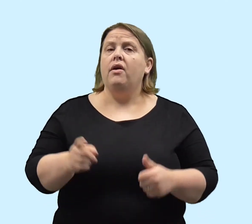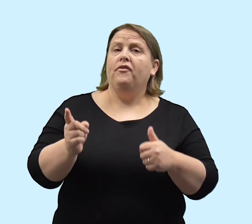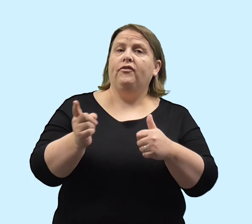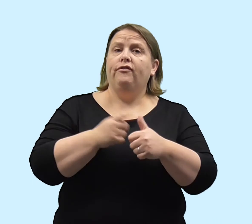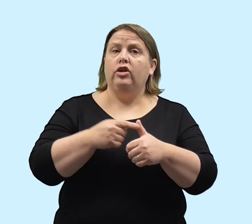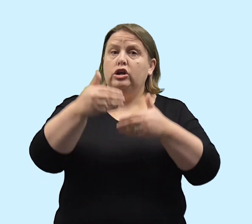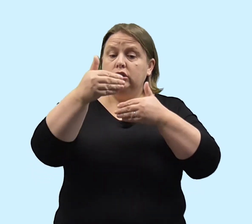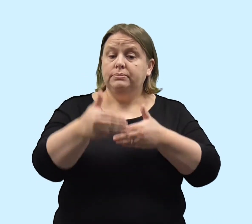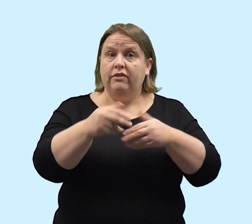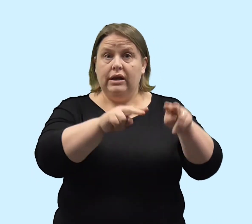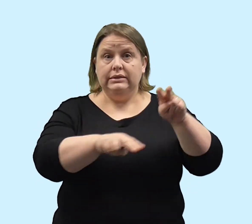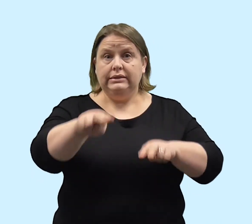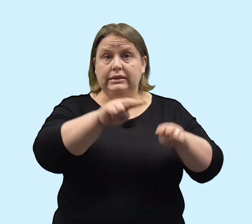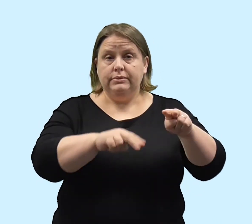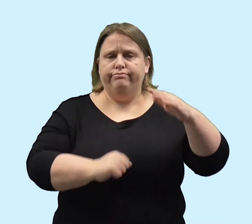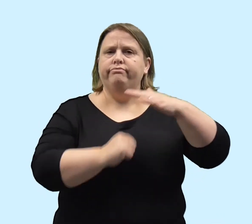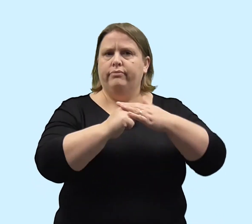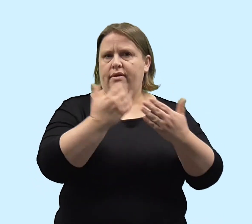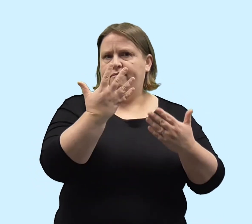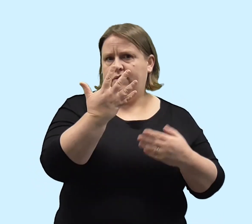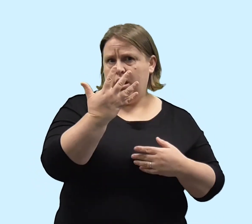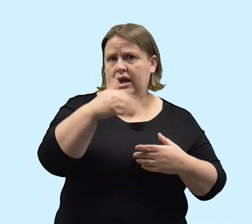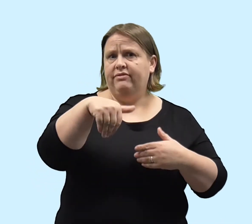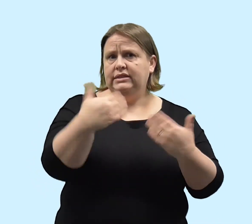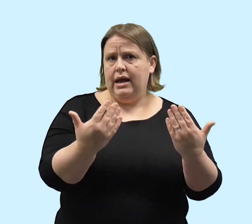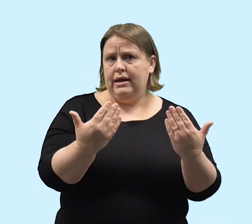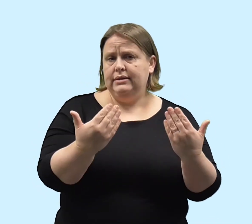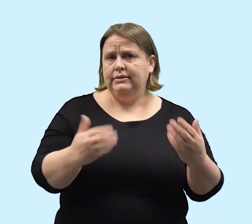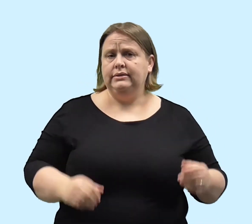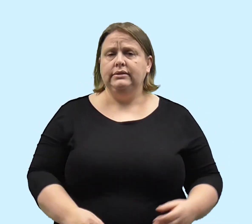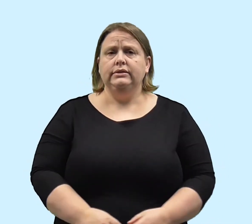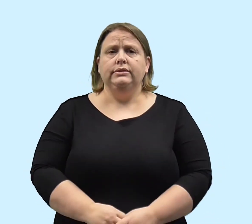The first period of assessment is up to five days.